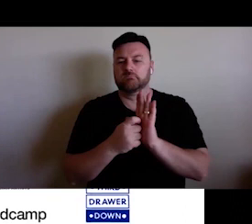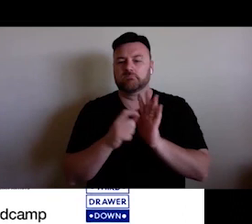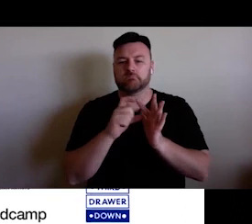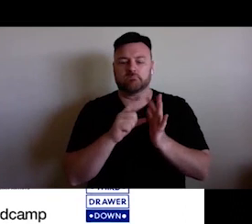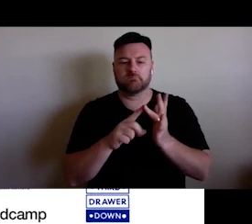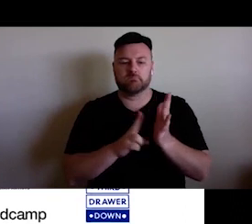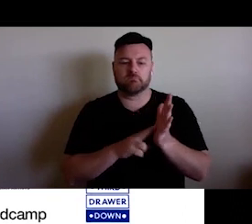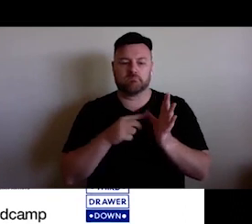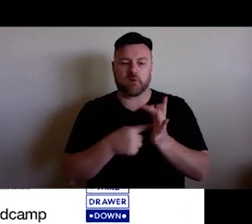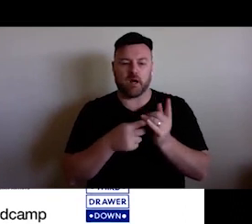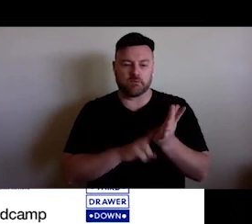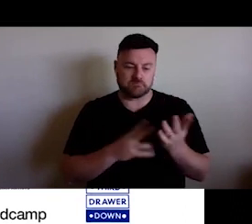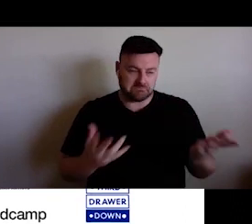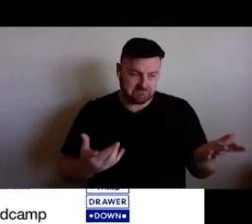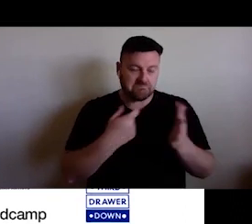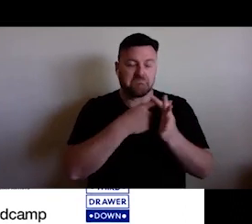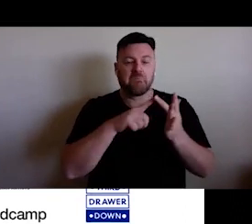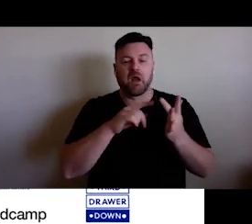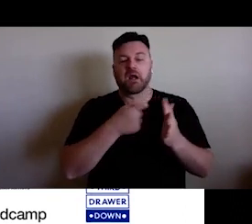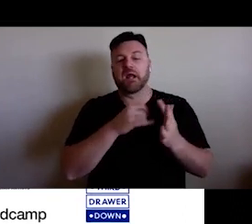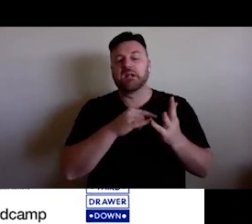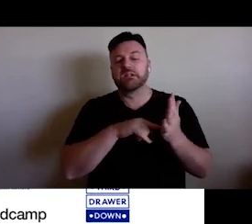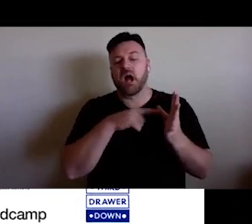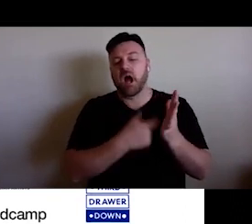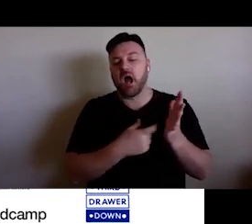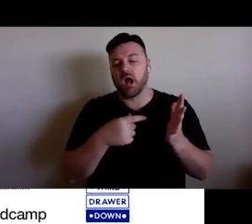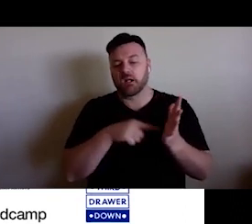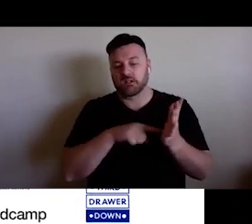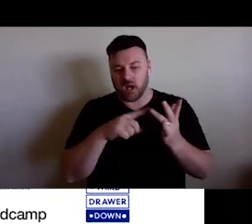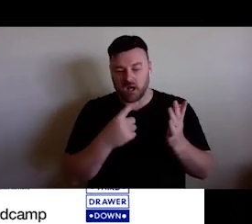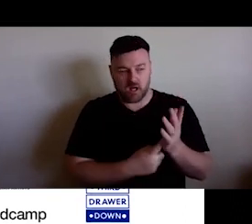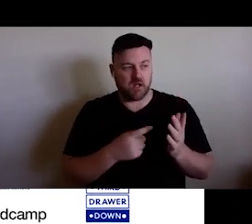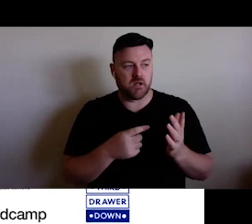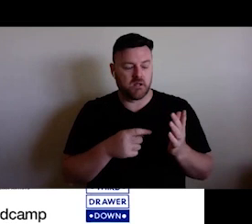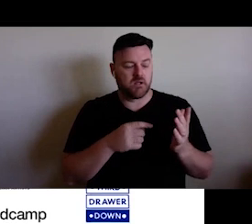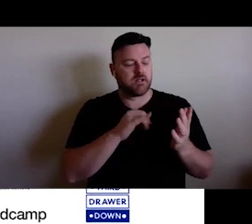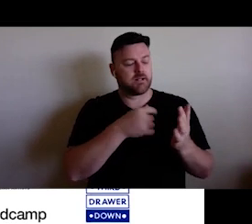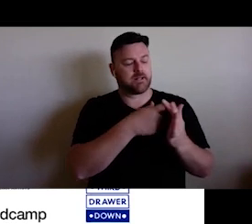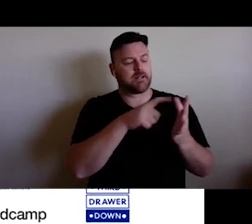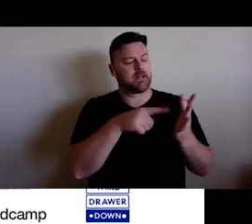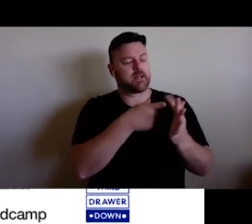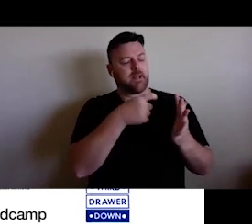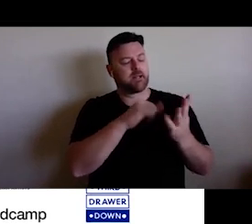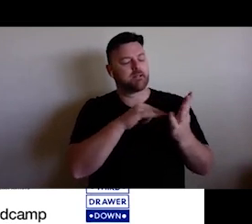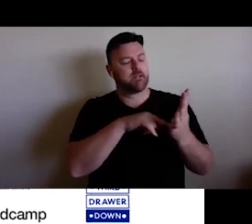Patreon or GoFundMe that does it for individuals. A whole number of businesses are using donations, creative businesses, as a key part